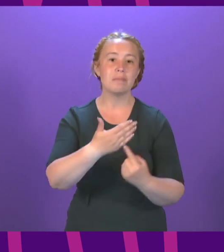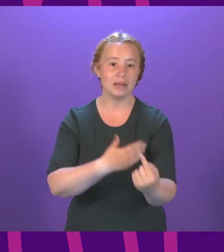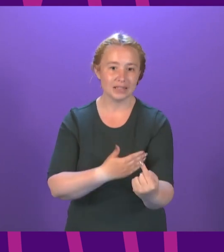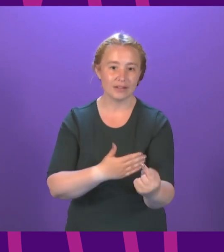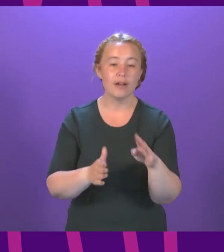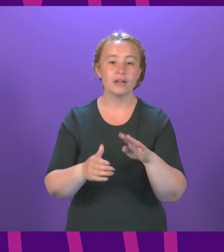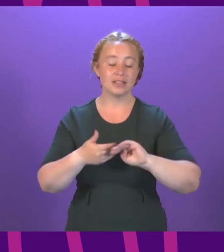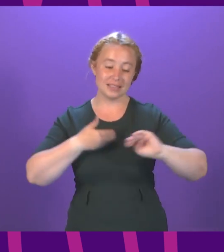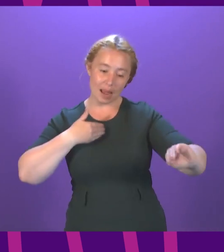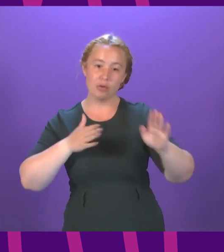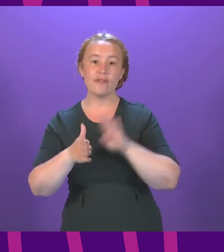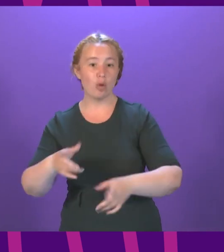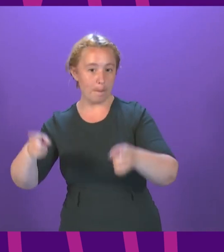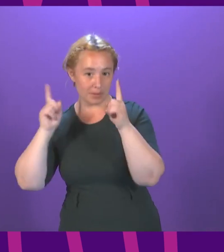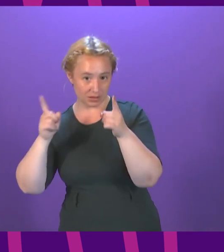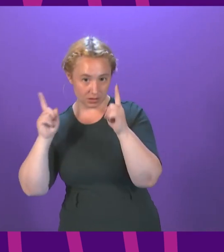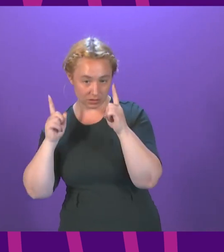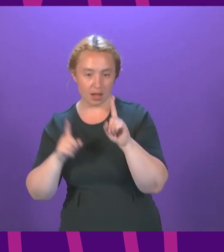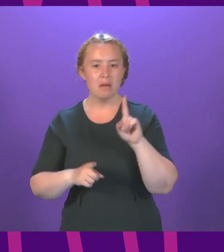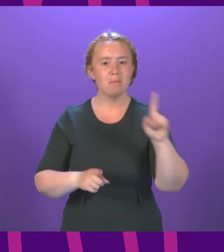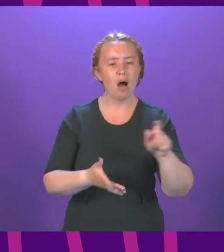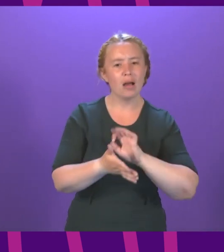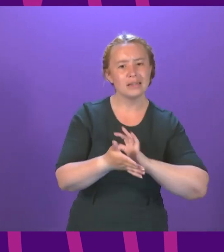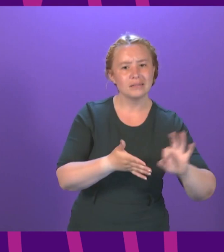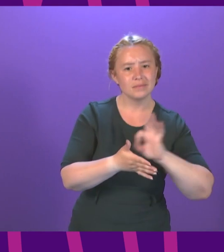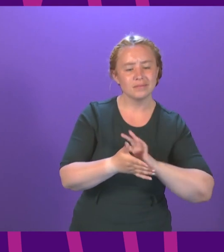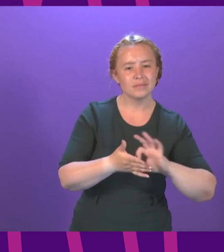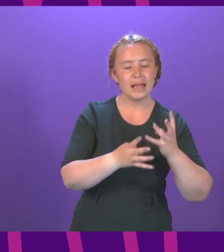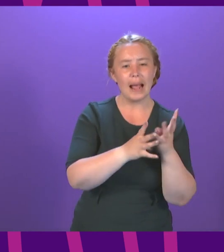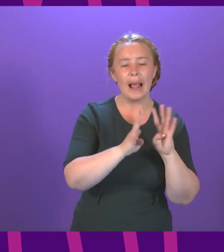However, last week, we found out that former cabinet secretary Fiona Hyslop intervened with